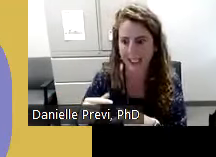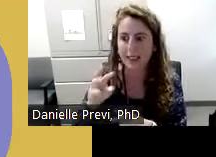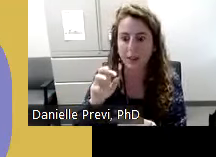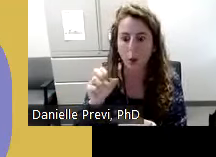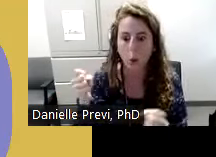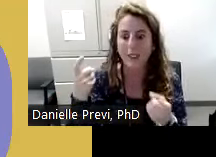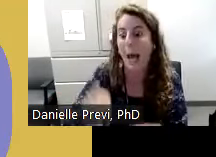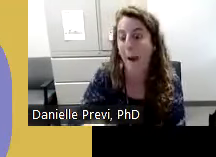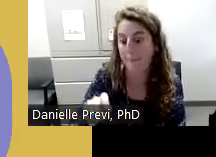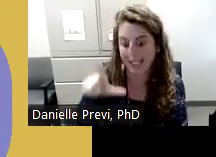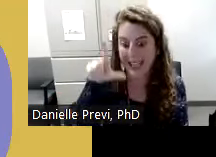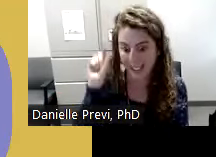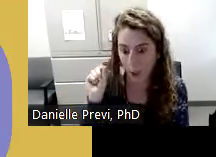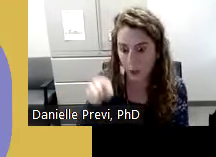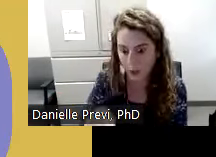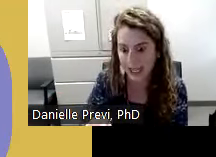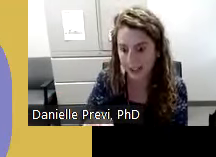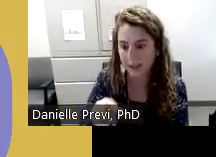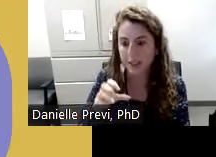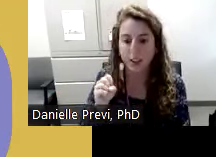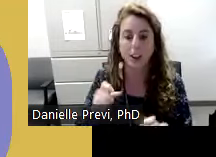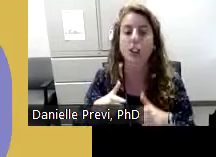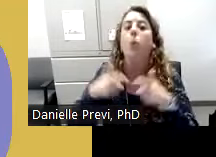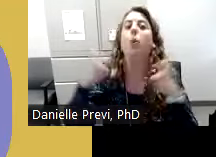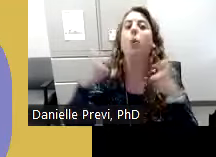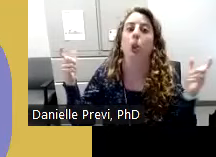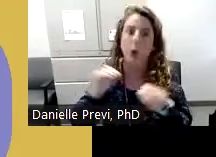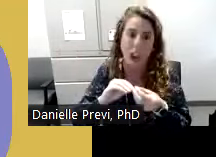There was some early research related to genetic testing which took place at Gallaudet University.